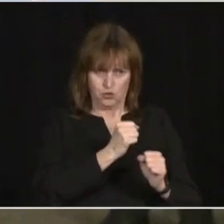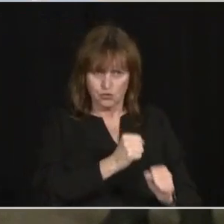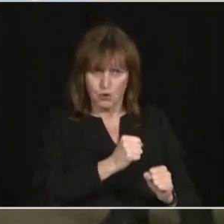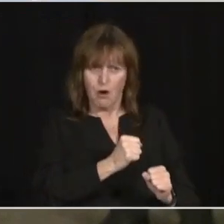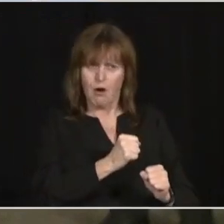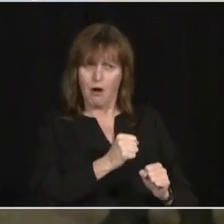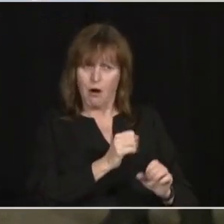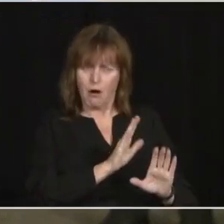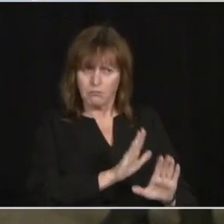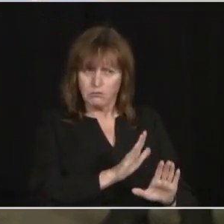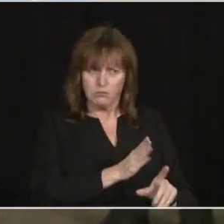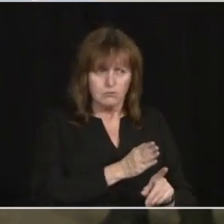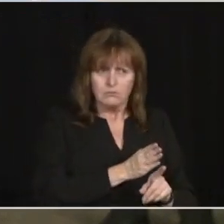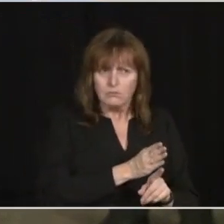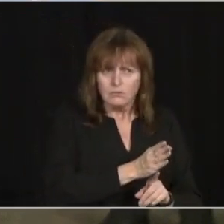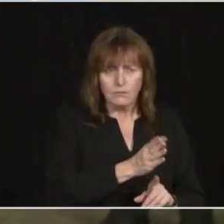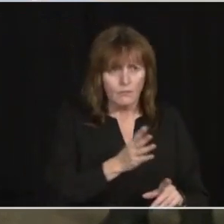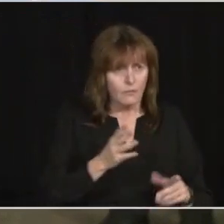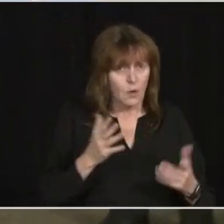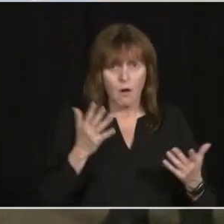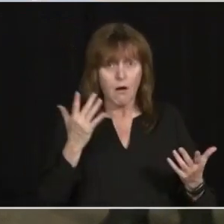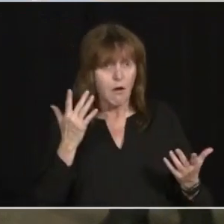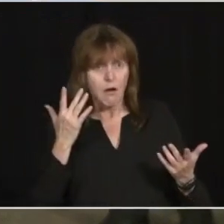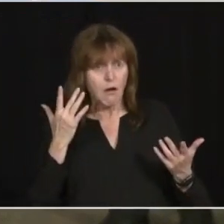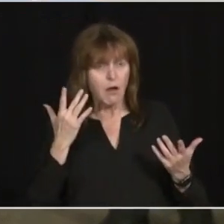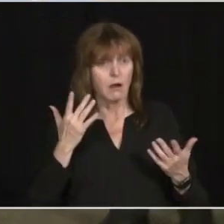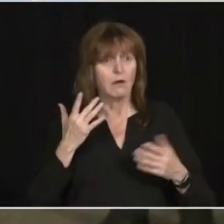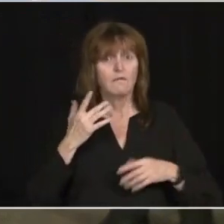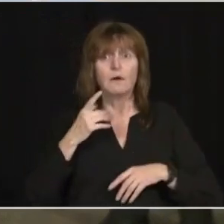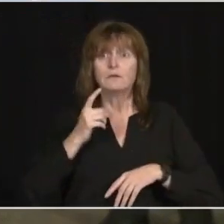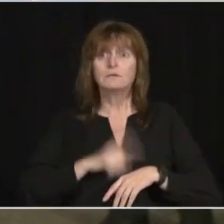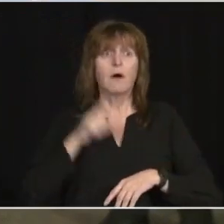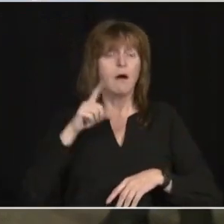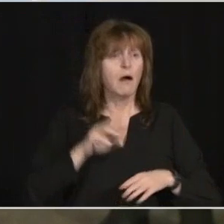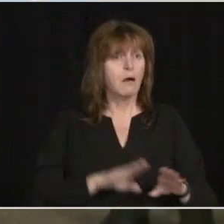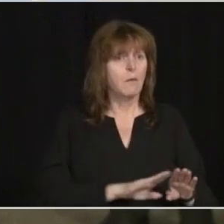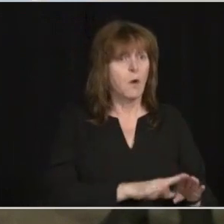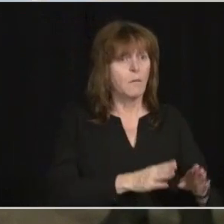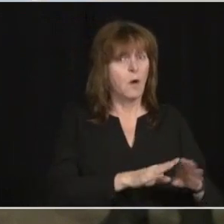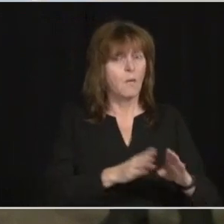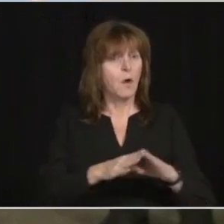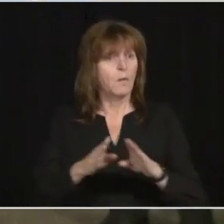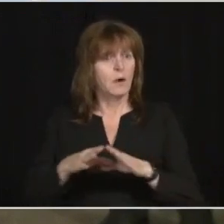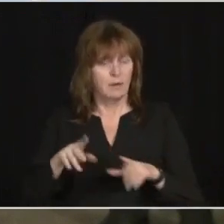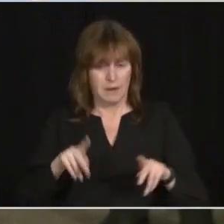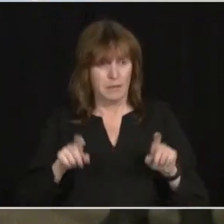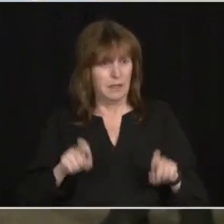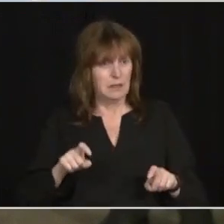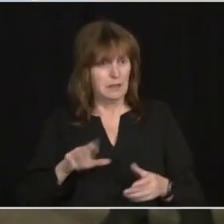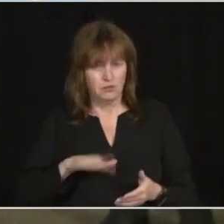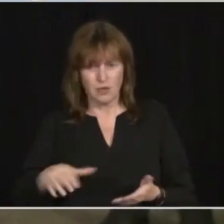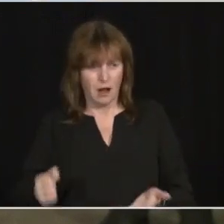when it was approved by the medical officers we want to see economic growth and people re-entering the labour market.